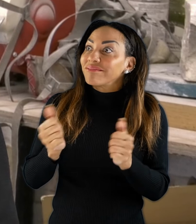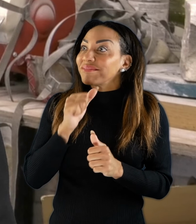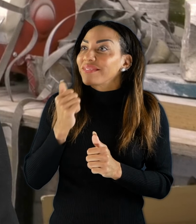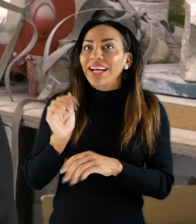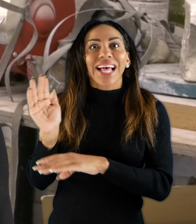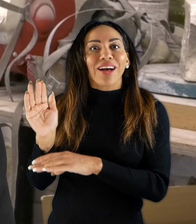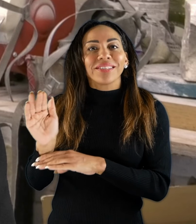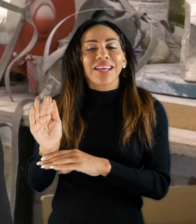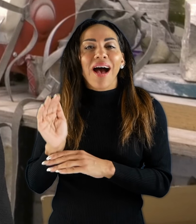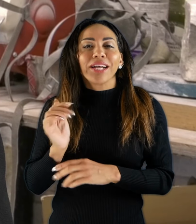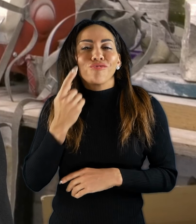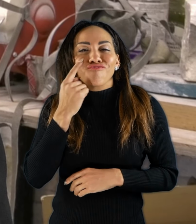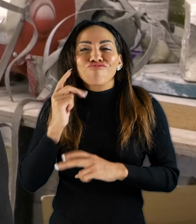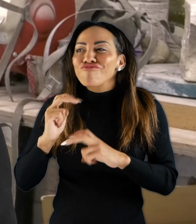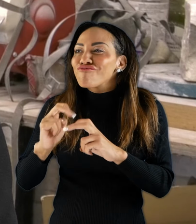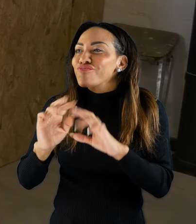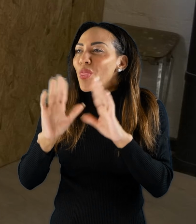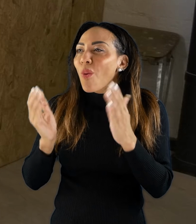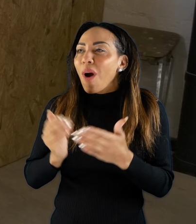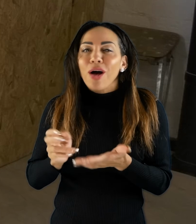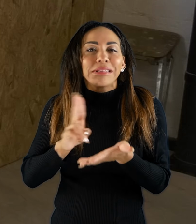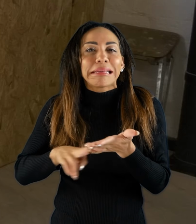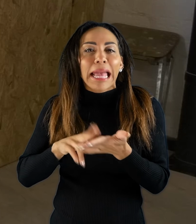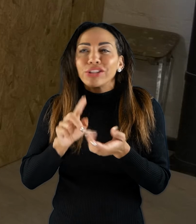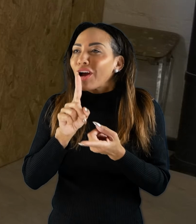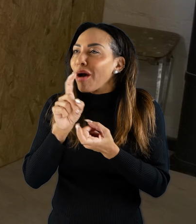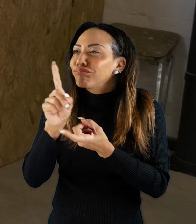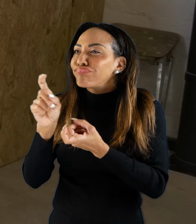maybe looking at nature mostly, and then I really just kept on doing it.